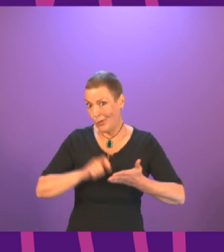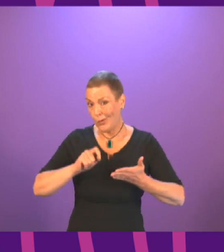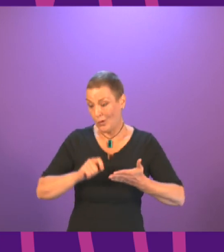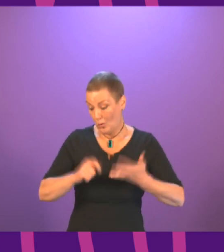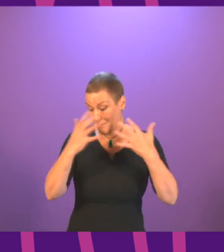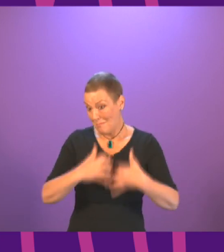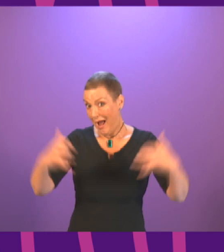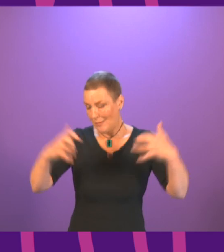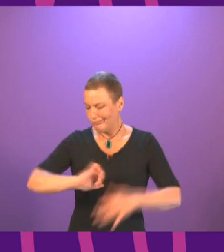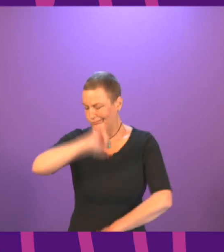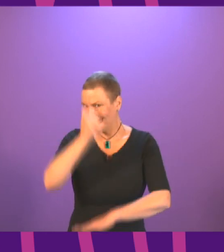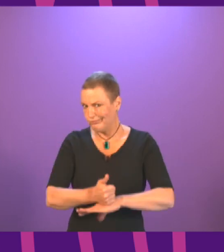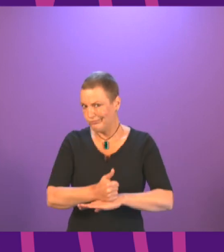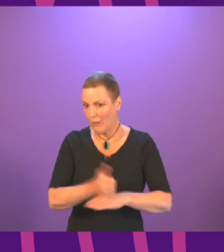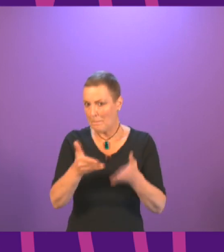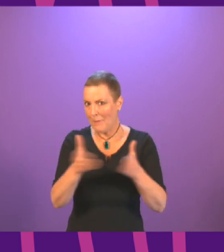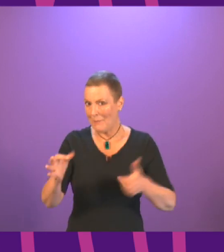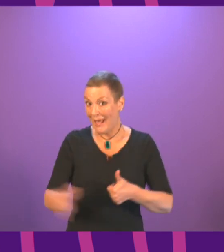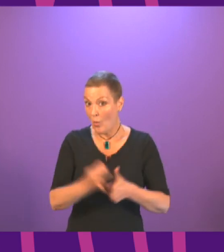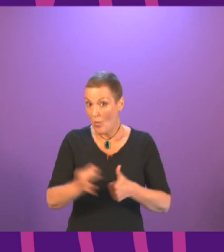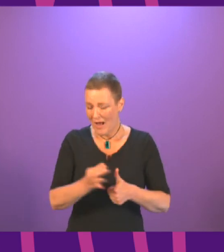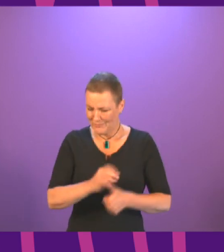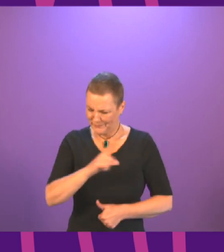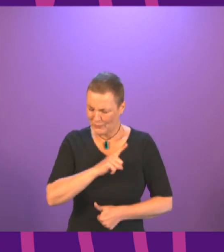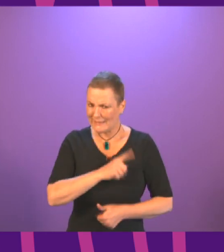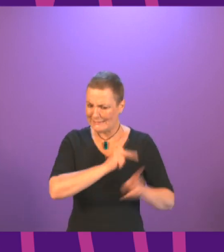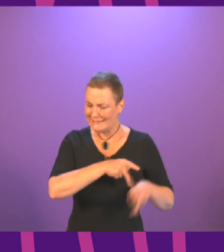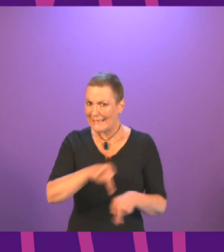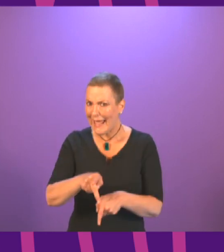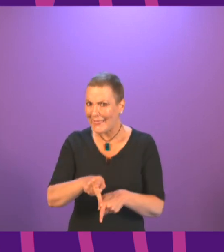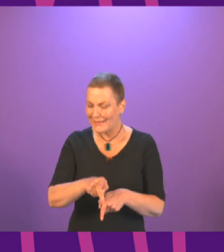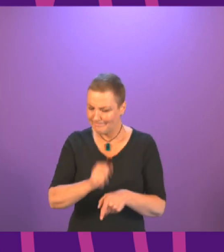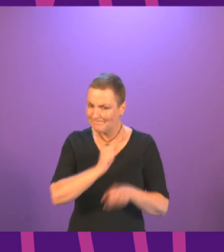to set up an immediate public inquiry into the tragedy of deaths in our care homes during